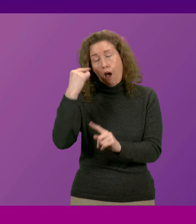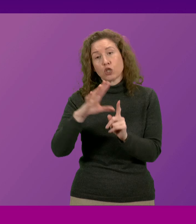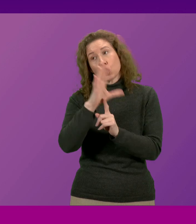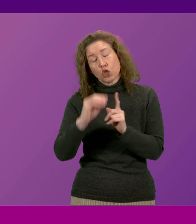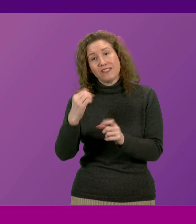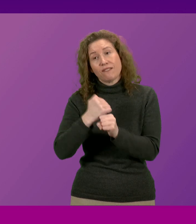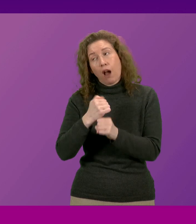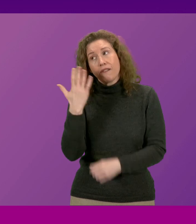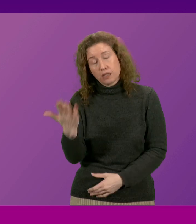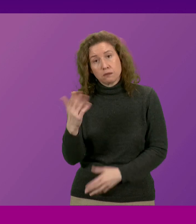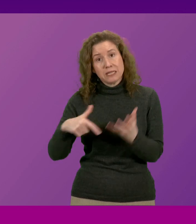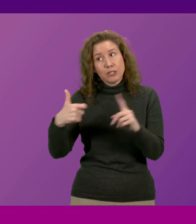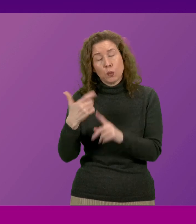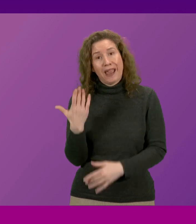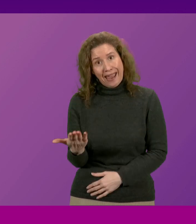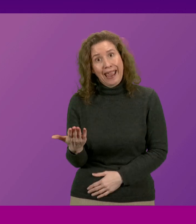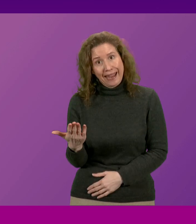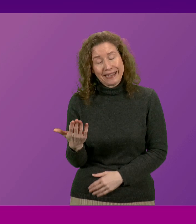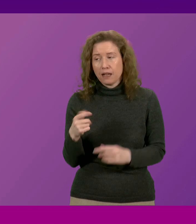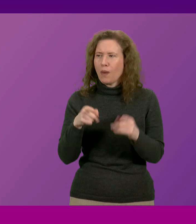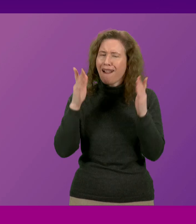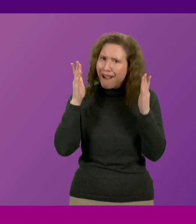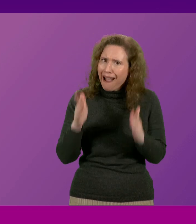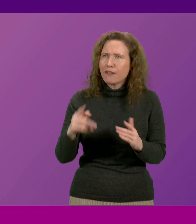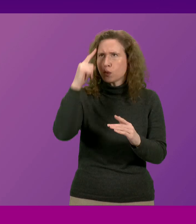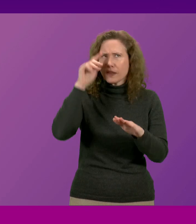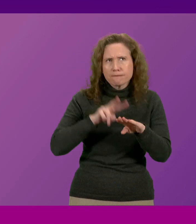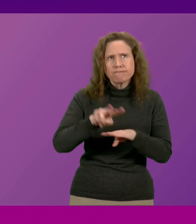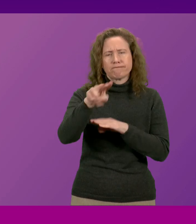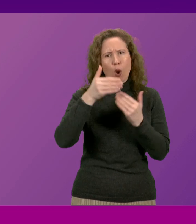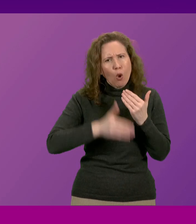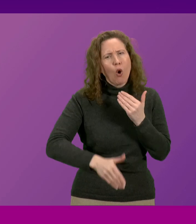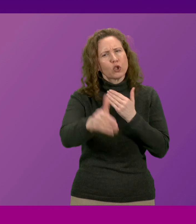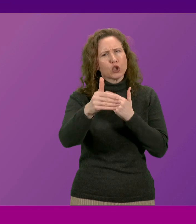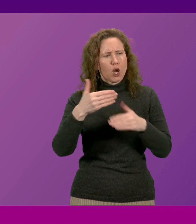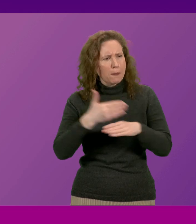Government in the United Kingdom—we must take long-term action and make a long-term commitment